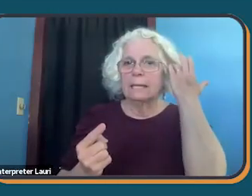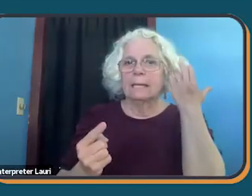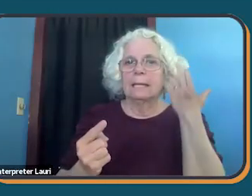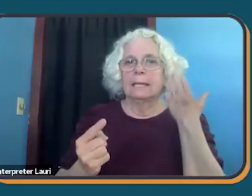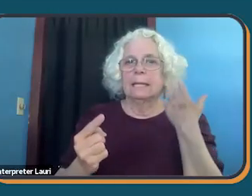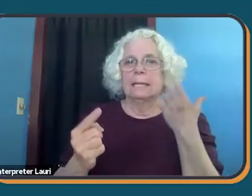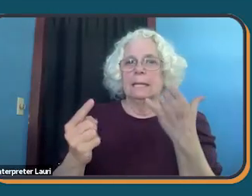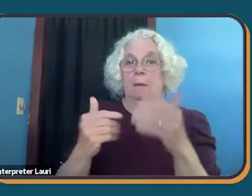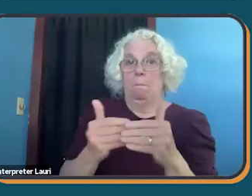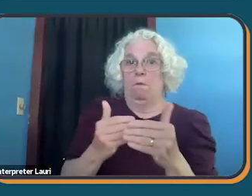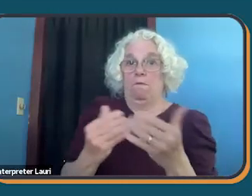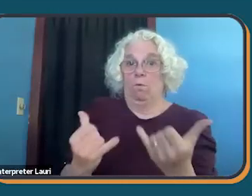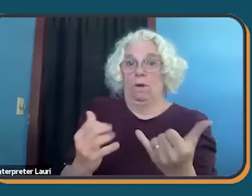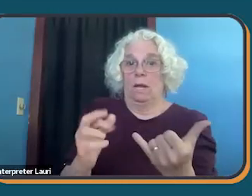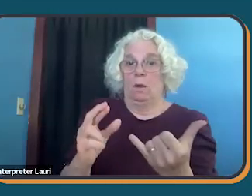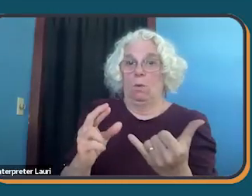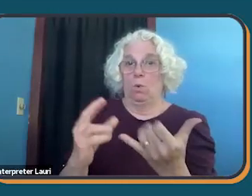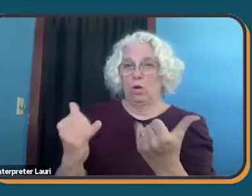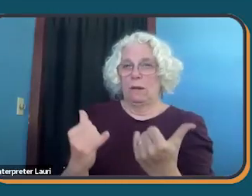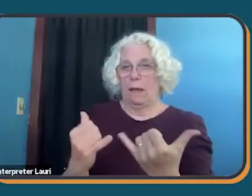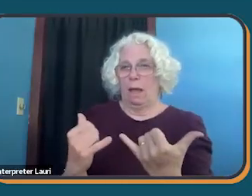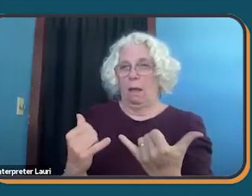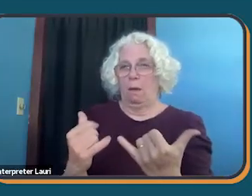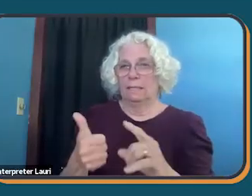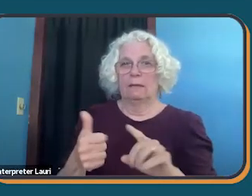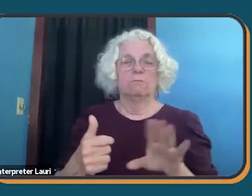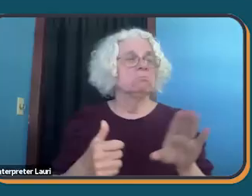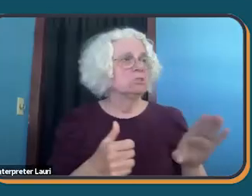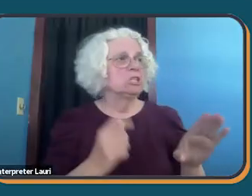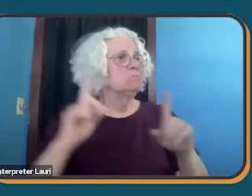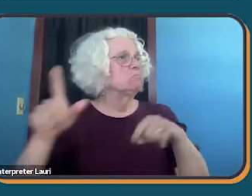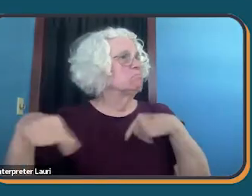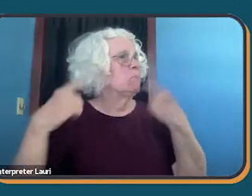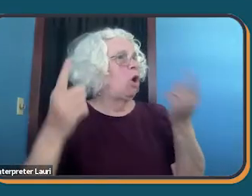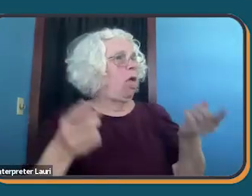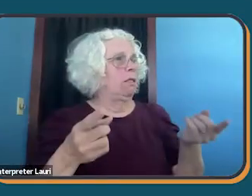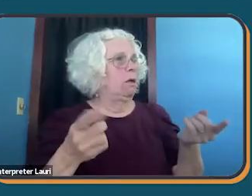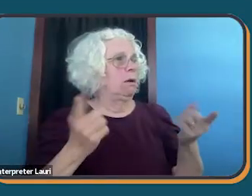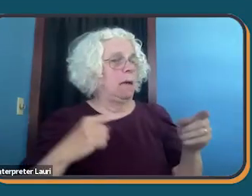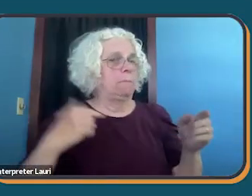Brooke Cruz: I think just throughout life when you have had the screenings, like --